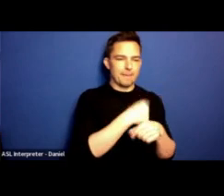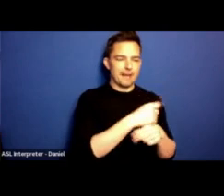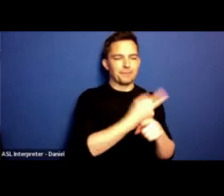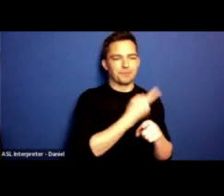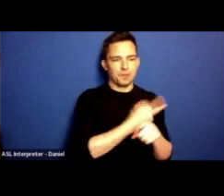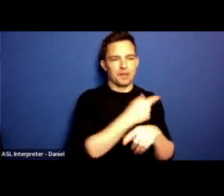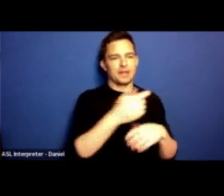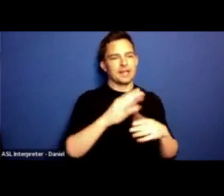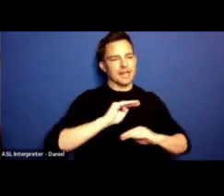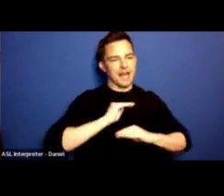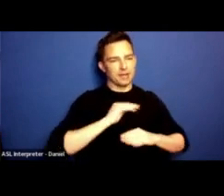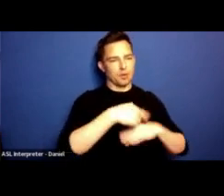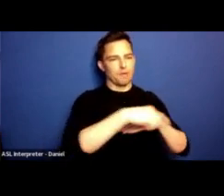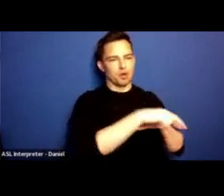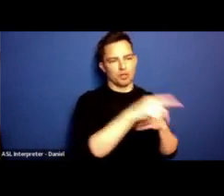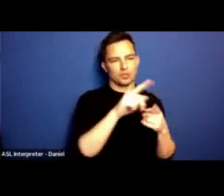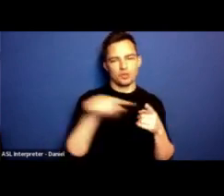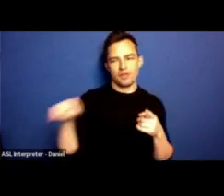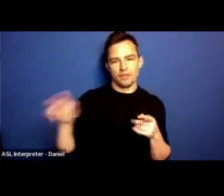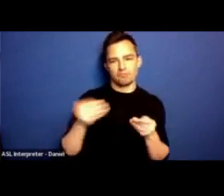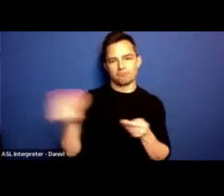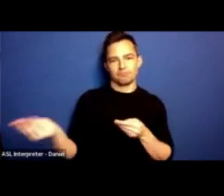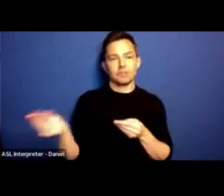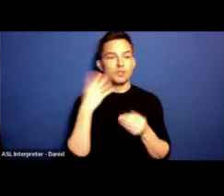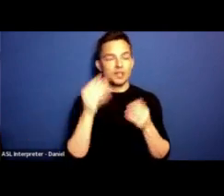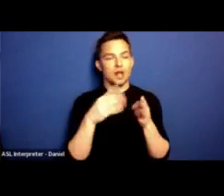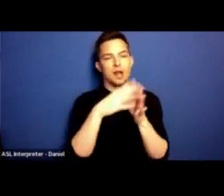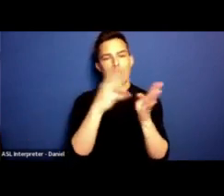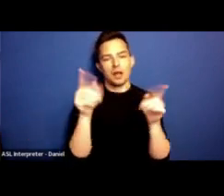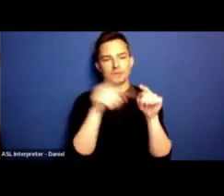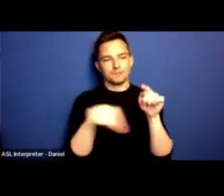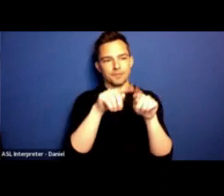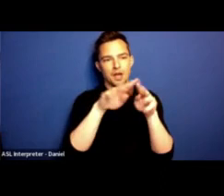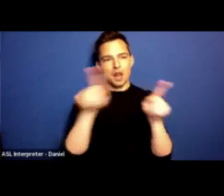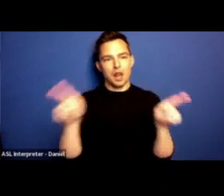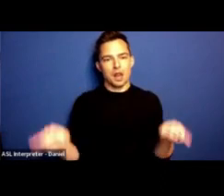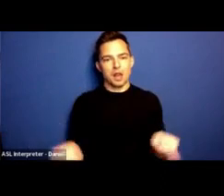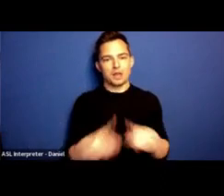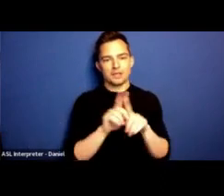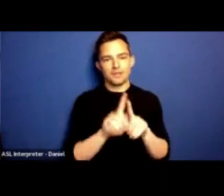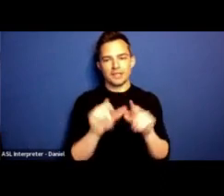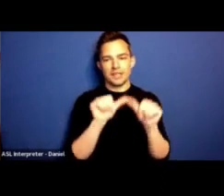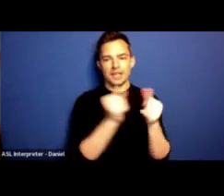to them. So as you see on the slide the array of other entities and organizations and